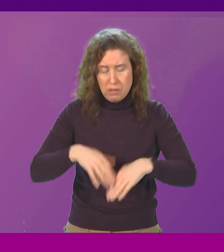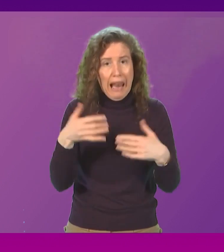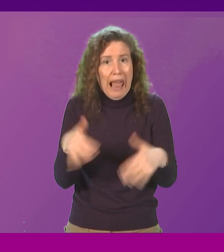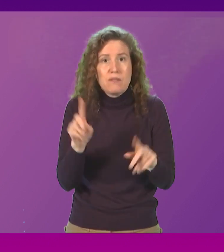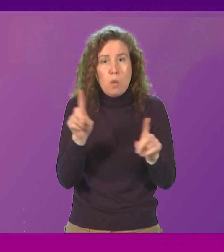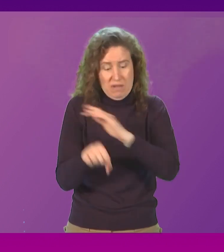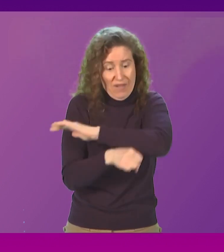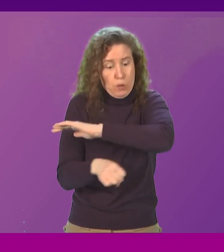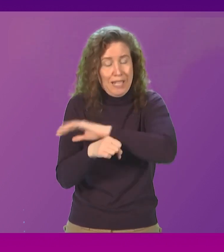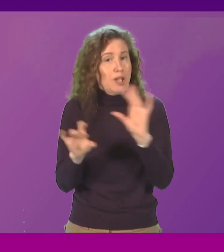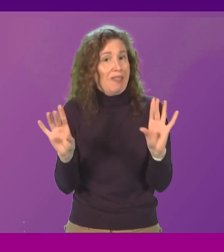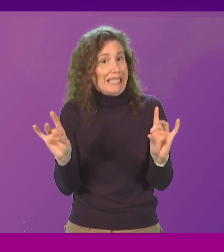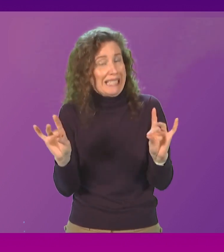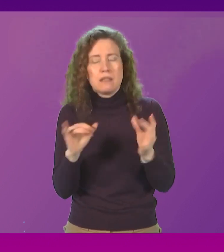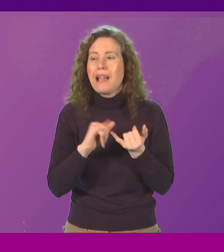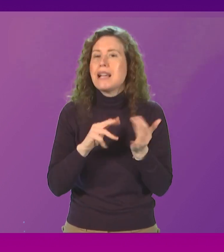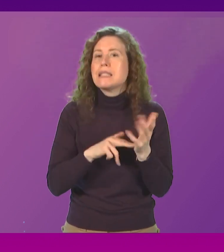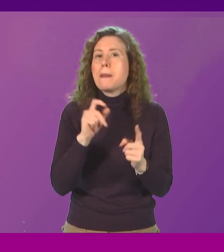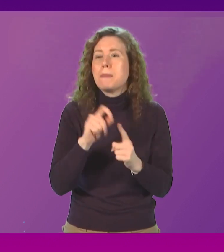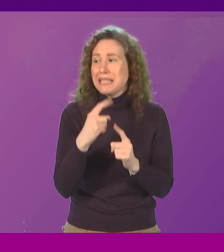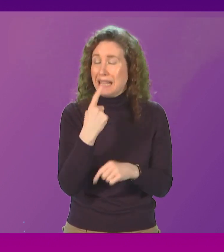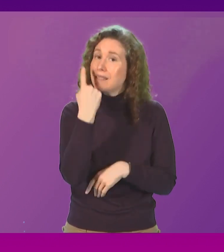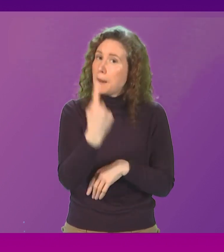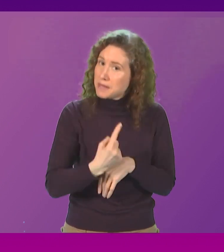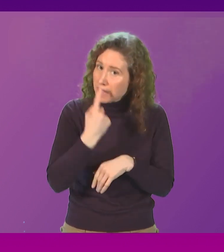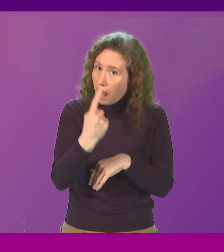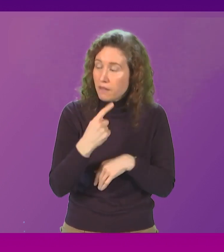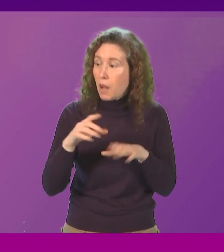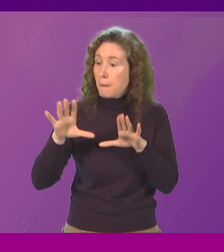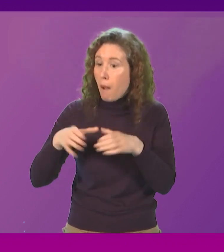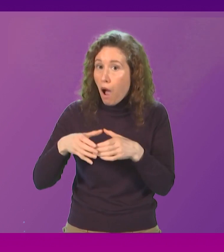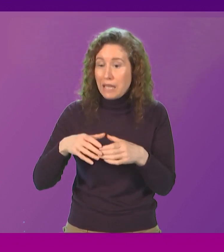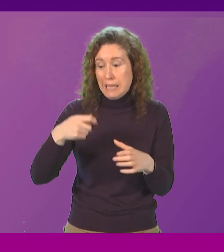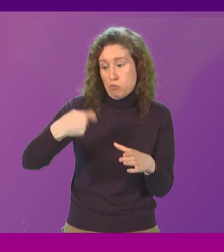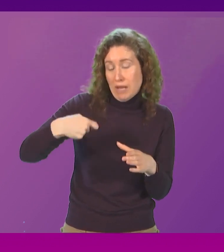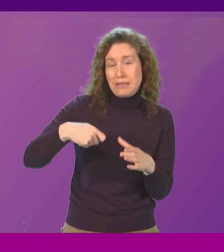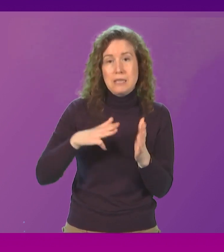SNP members have said so themselves—party president Mike Russell admitted this week